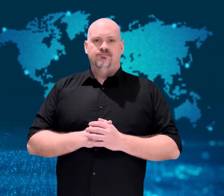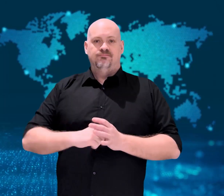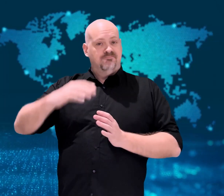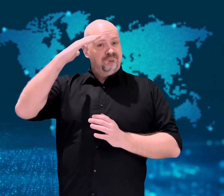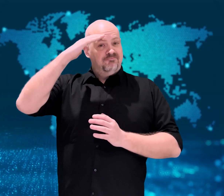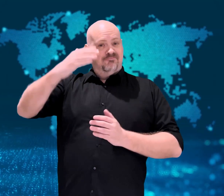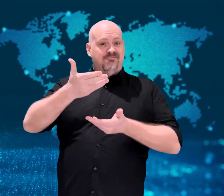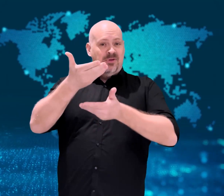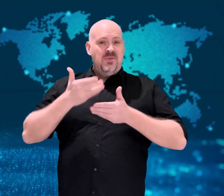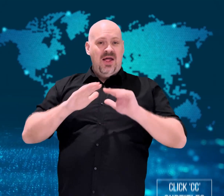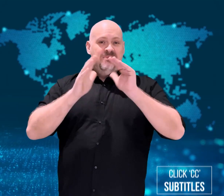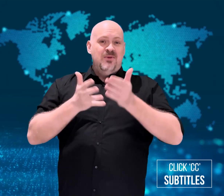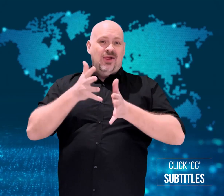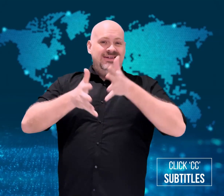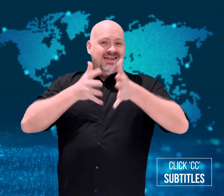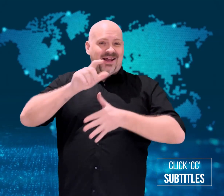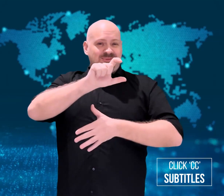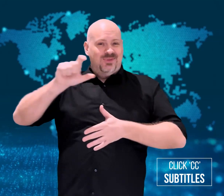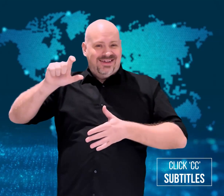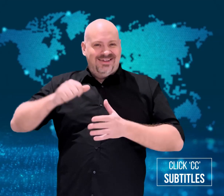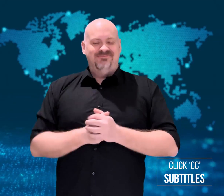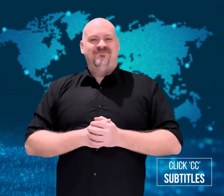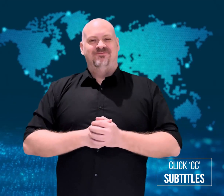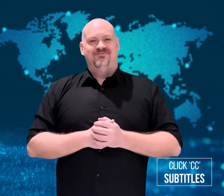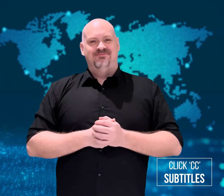Welcome to WorldSign Week!